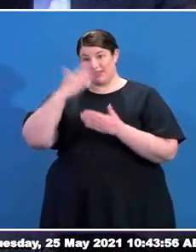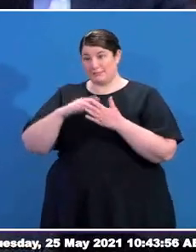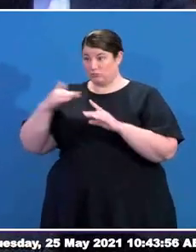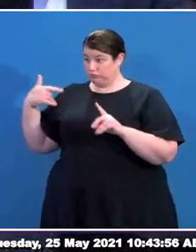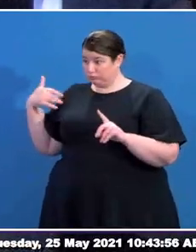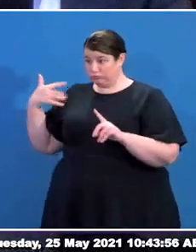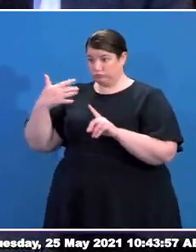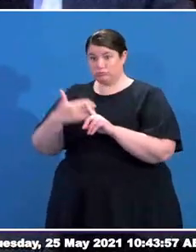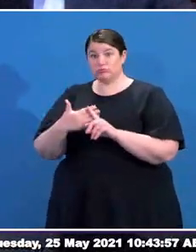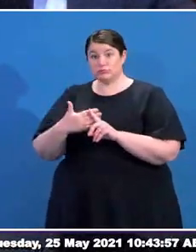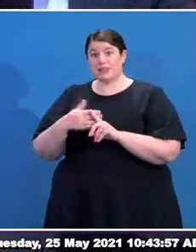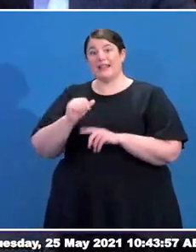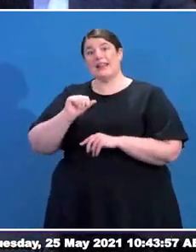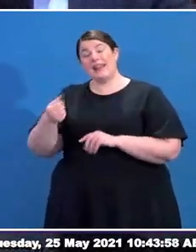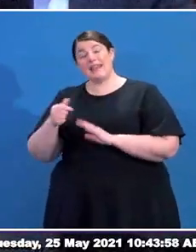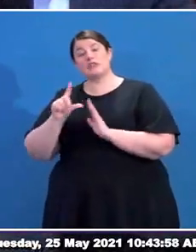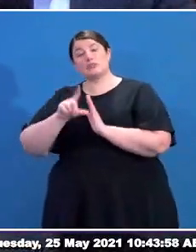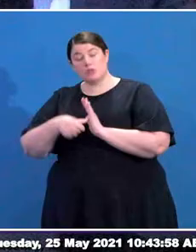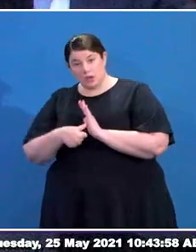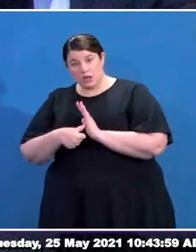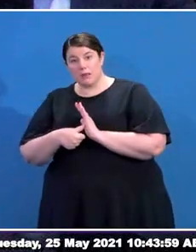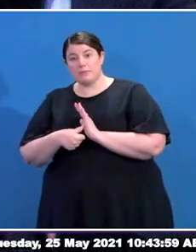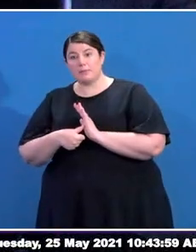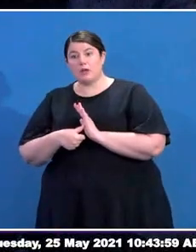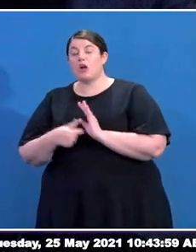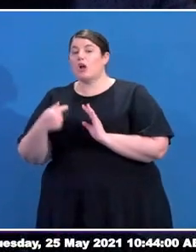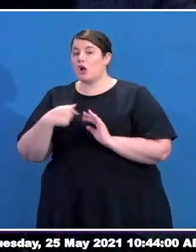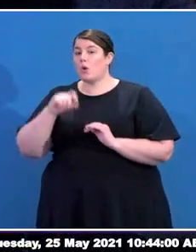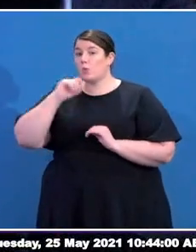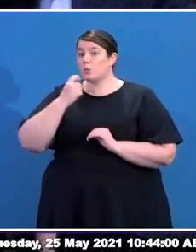was next time I will attempt to either be there